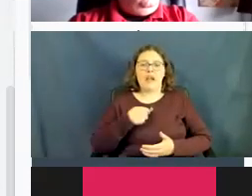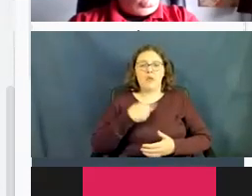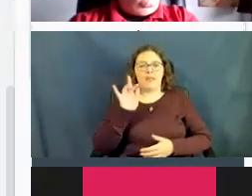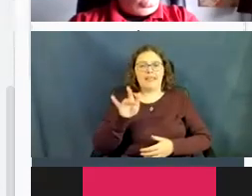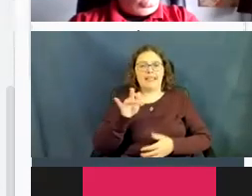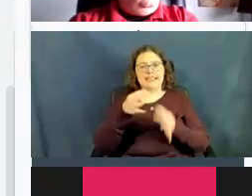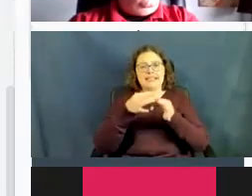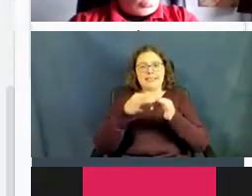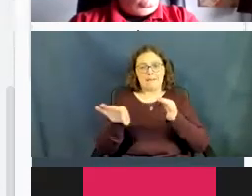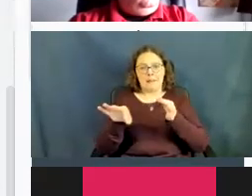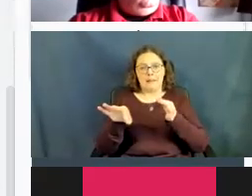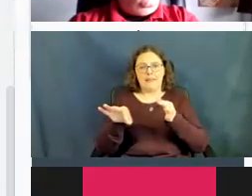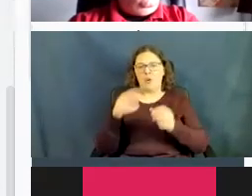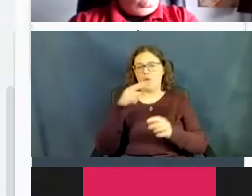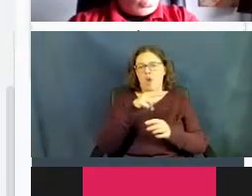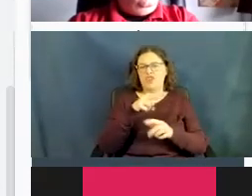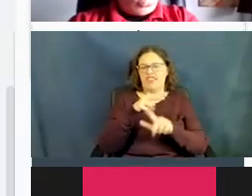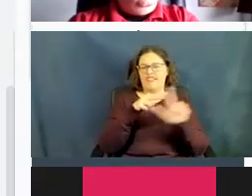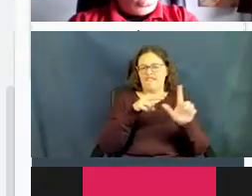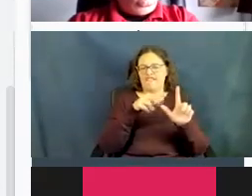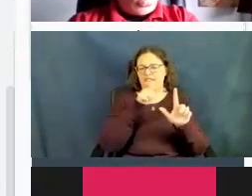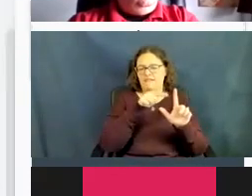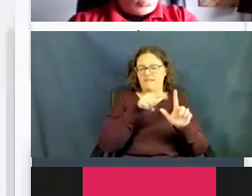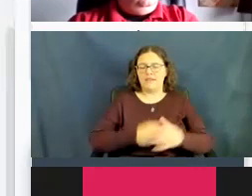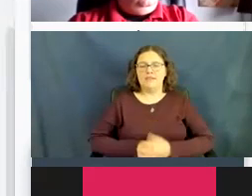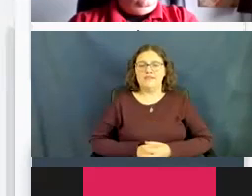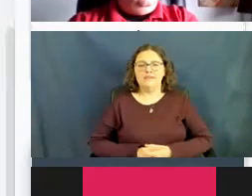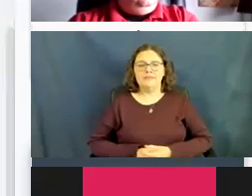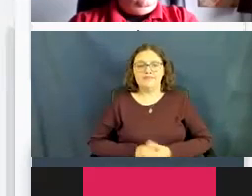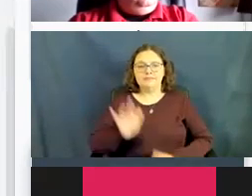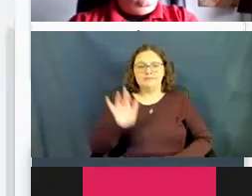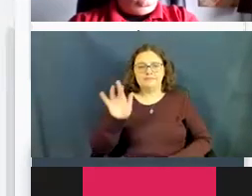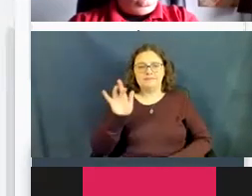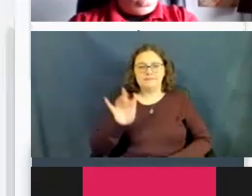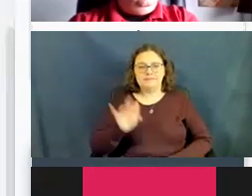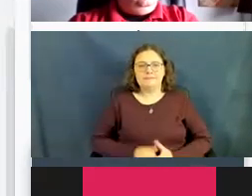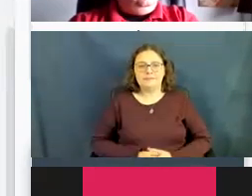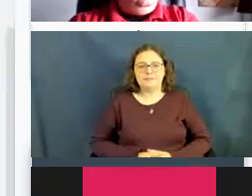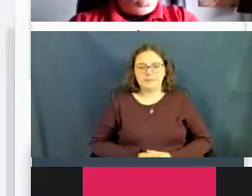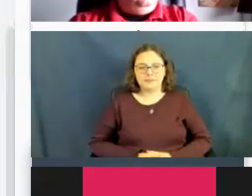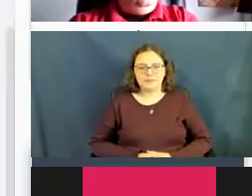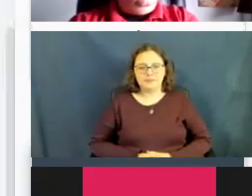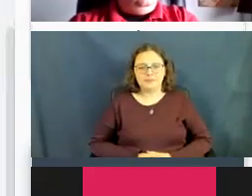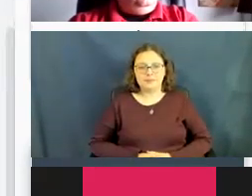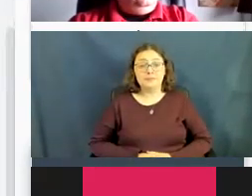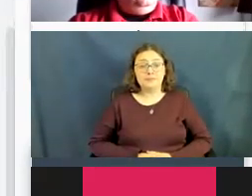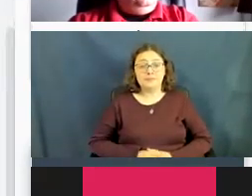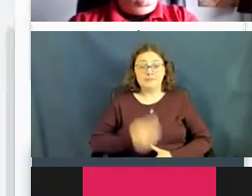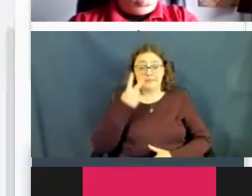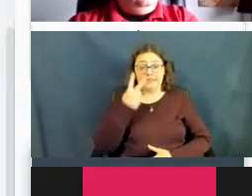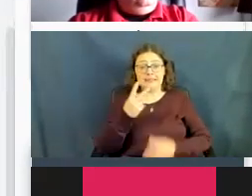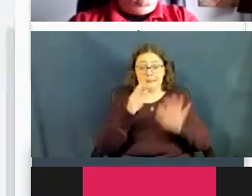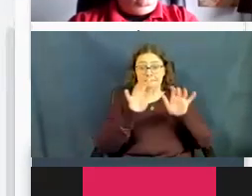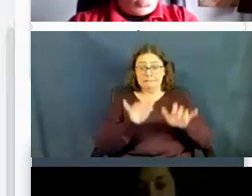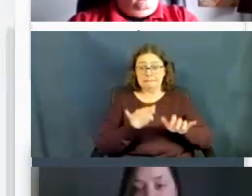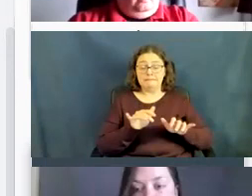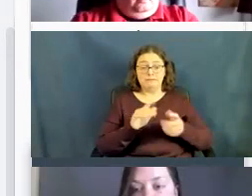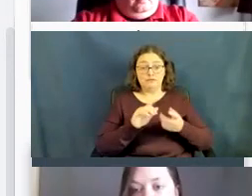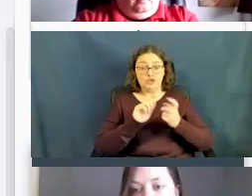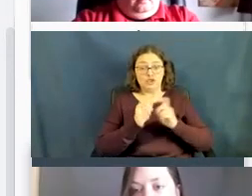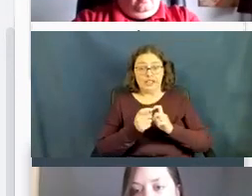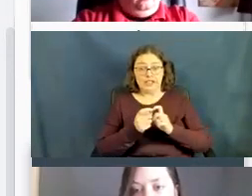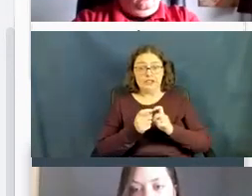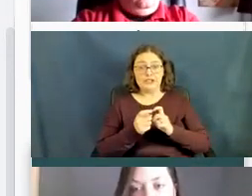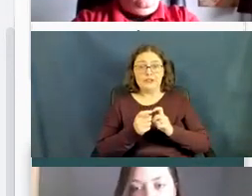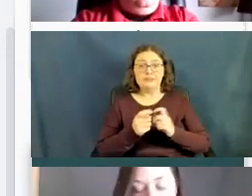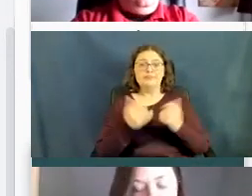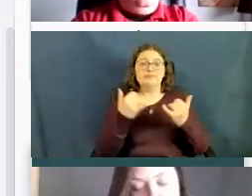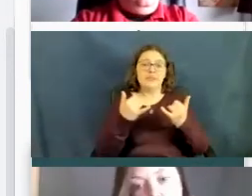Click where that text box will be, drag it out and start typing whatever you want.